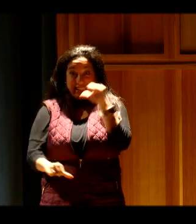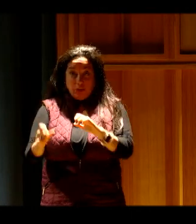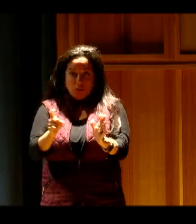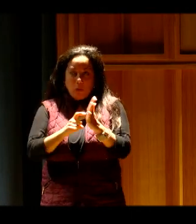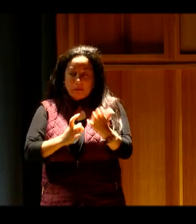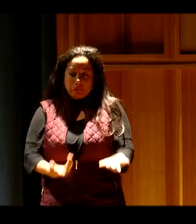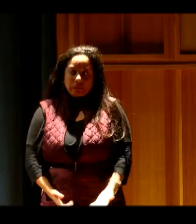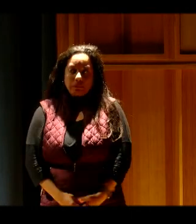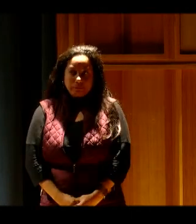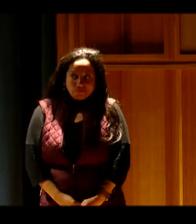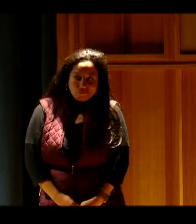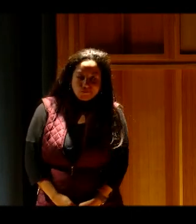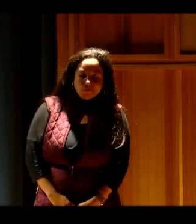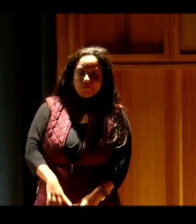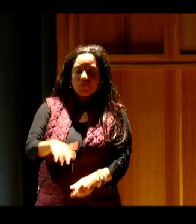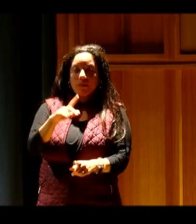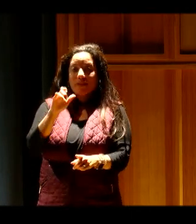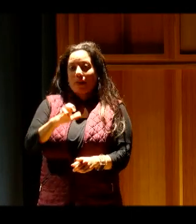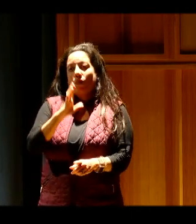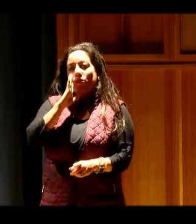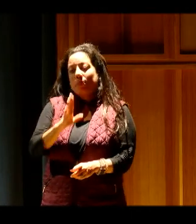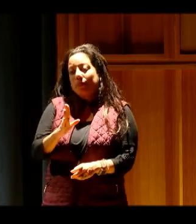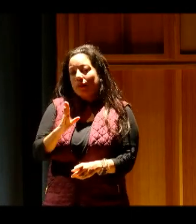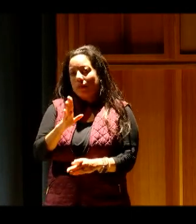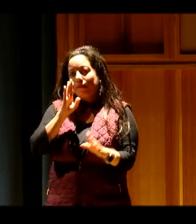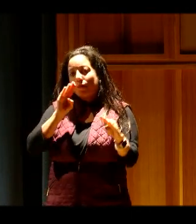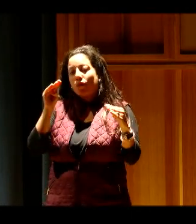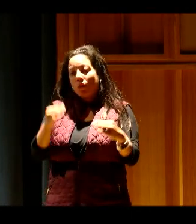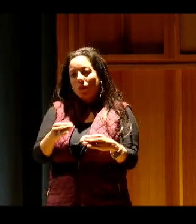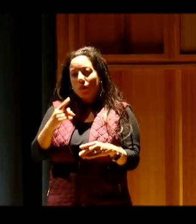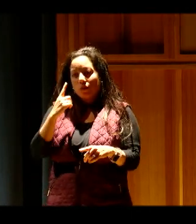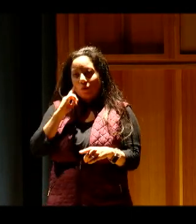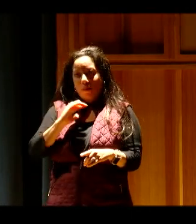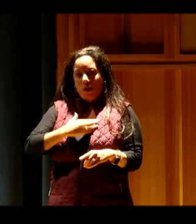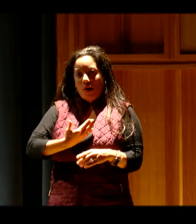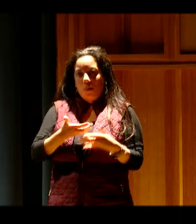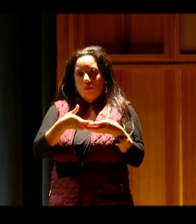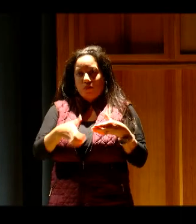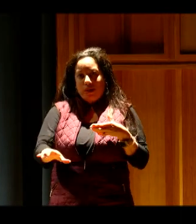And that's going to be essentially the focus of our breakout sessions tomorrow.